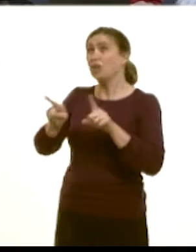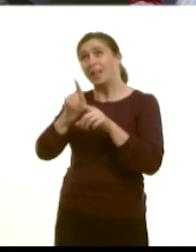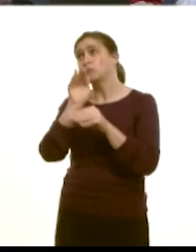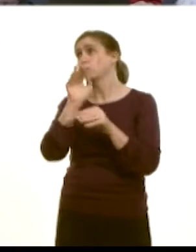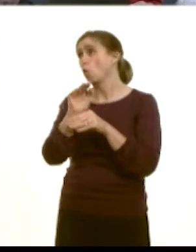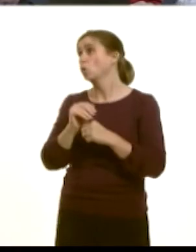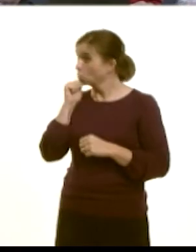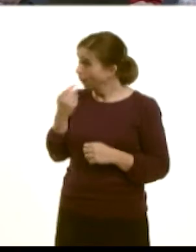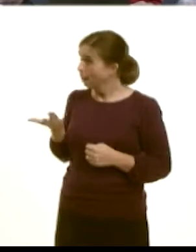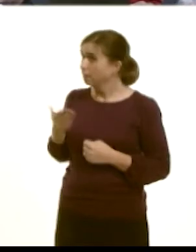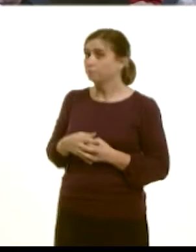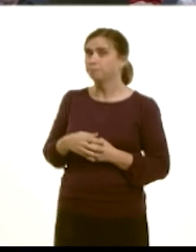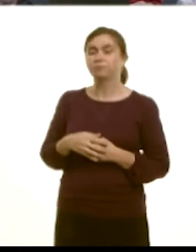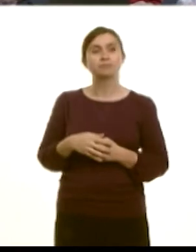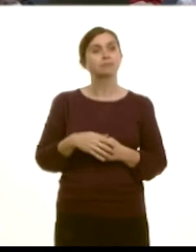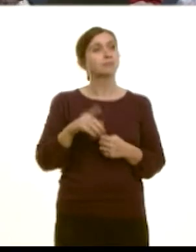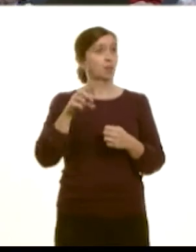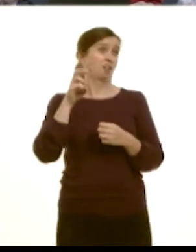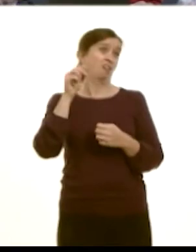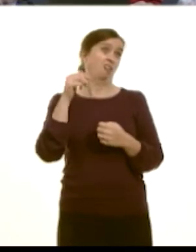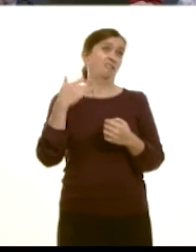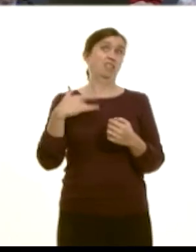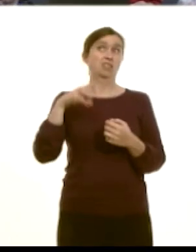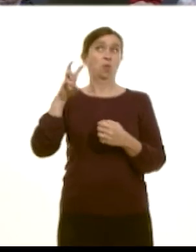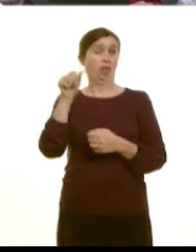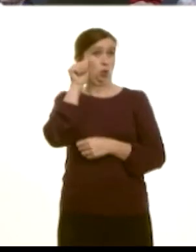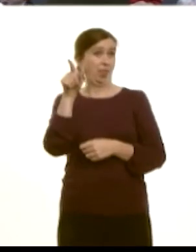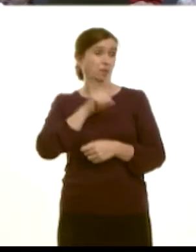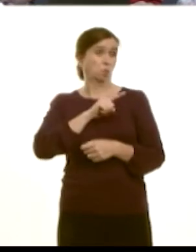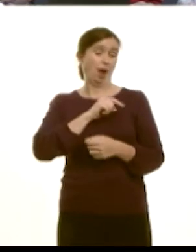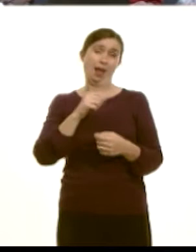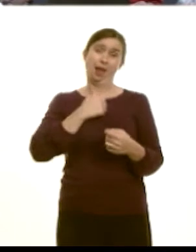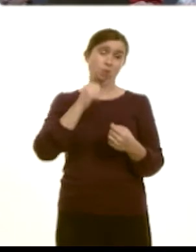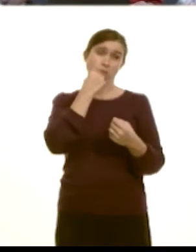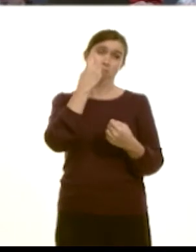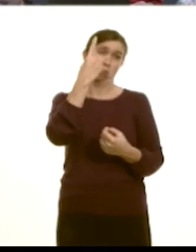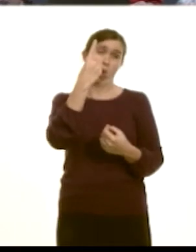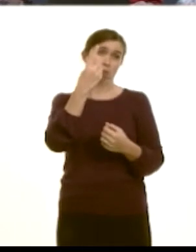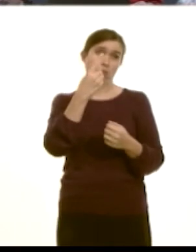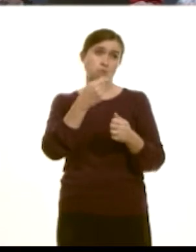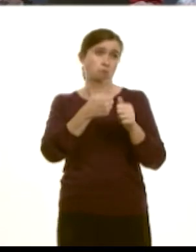Carwyn Jones: Well, indeed, it knows that. It is our biggest industry. We know that it employs many thousands of people.